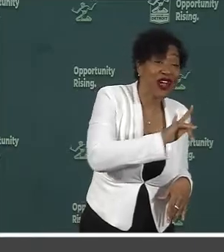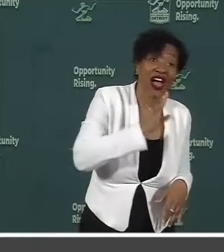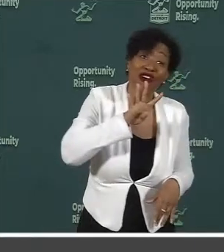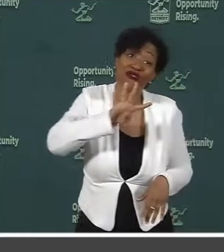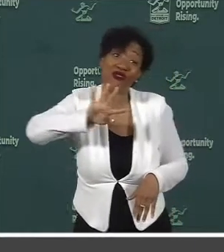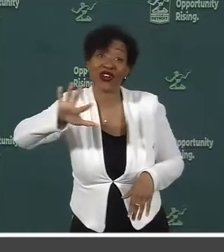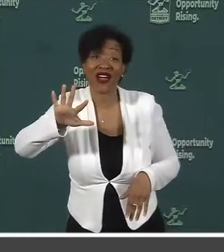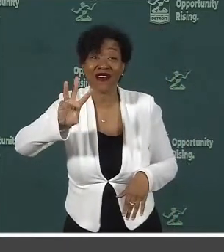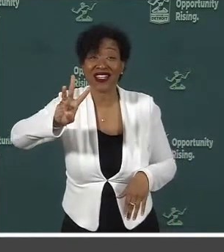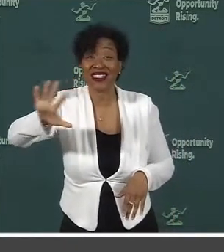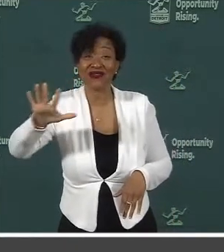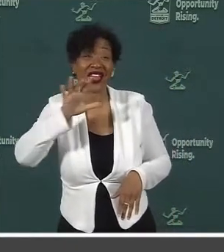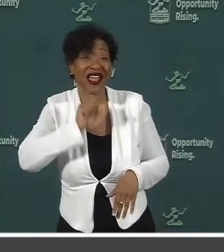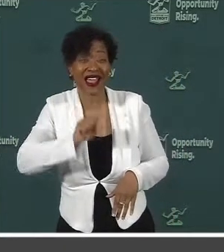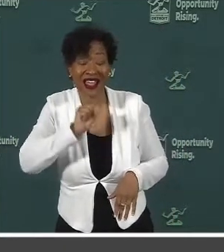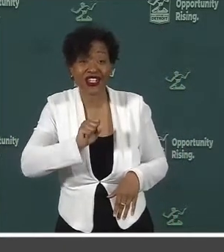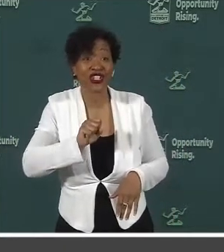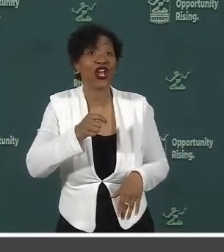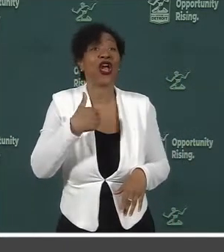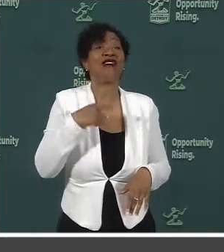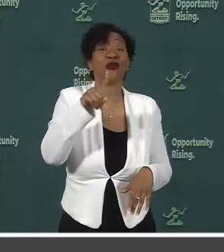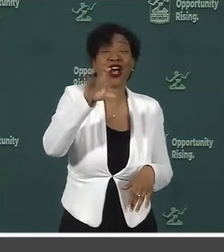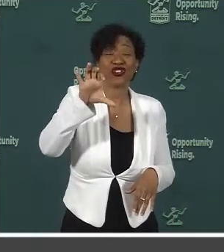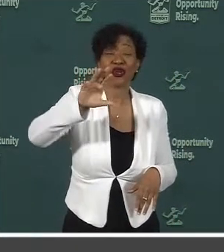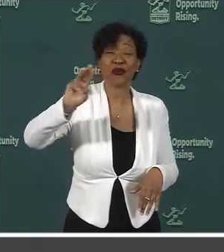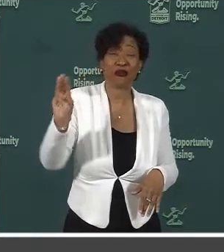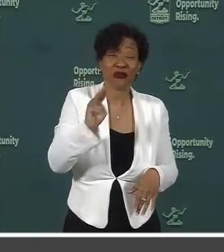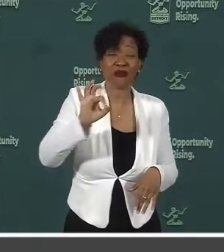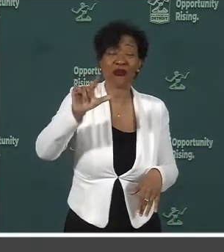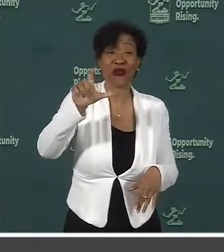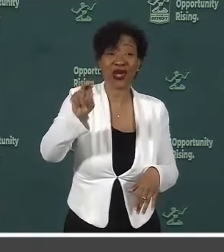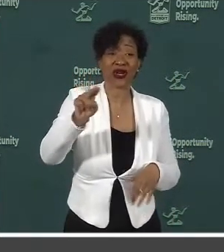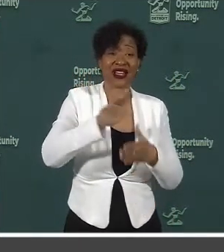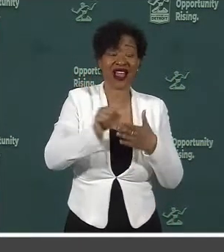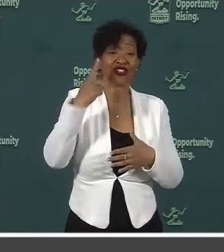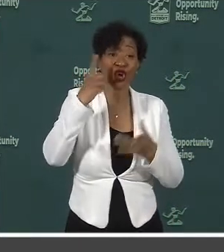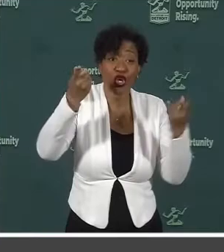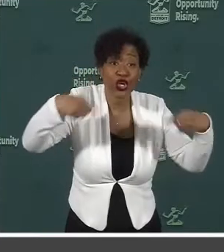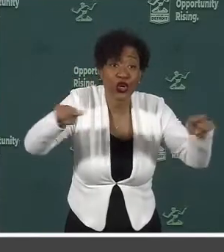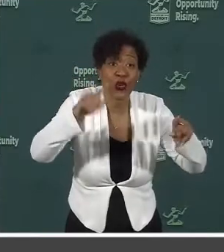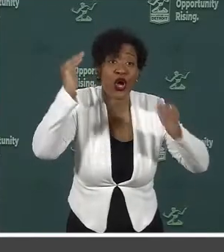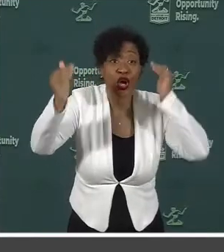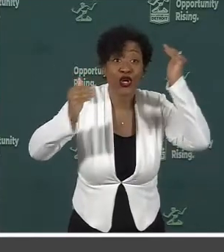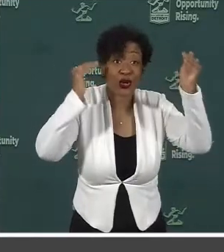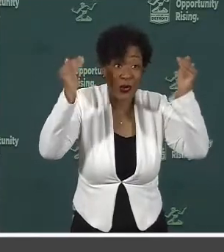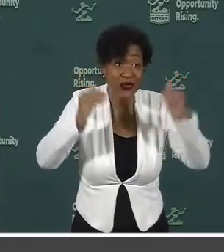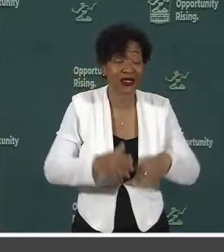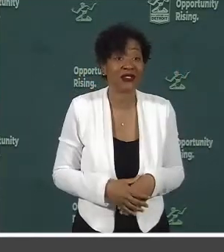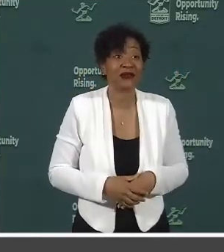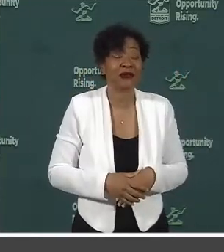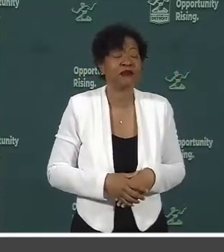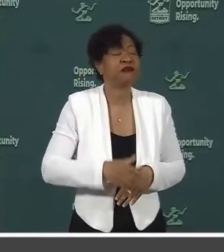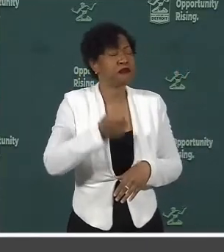HUNDRED MILLION DOLLAR SCHOLARSHIP FUND FOR YOU AND LET ME TELL YOU HOW IT WORKS BECAUSE WHAT WE WANT TO DO IS